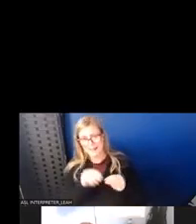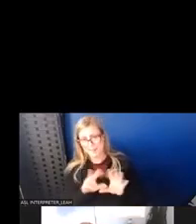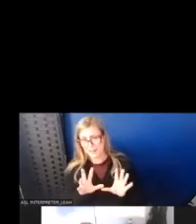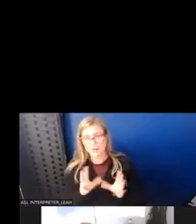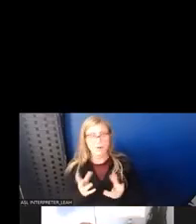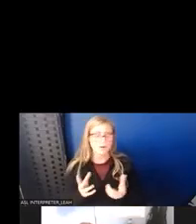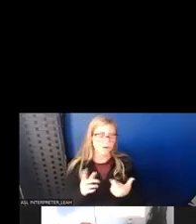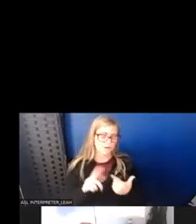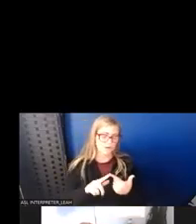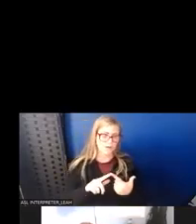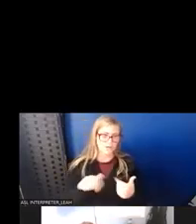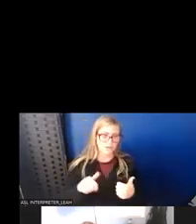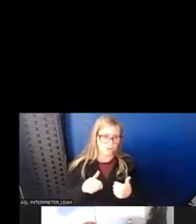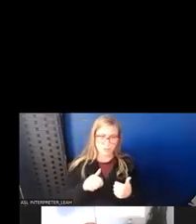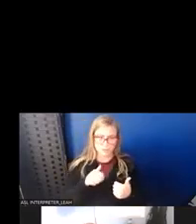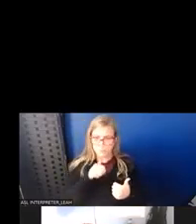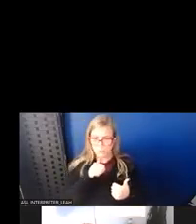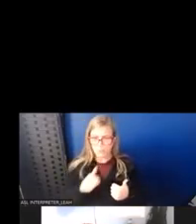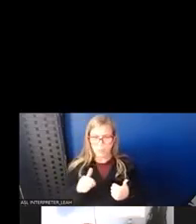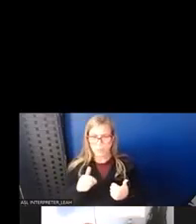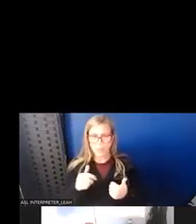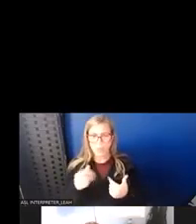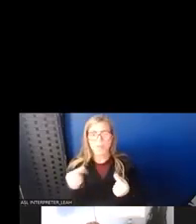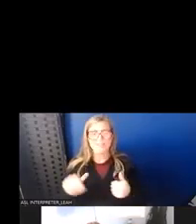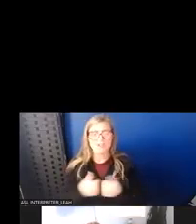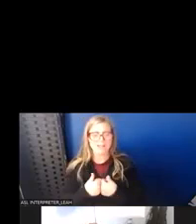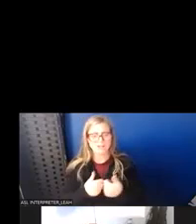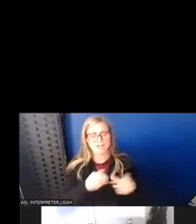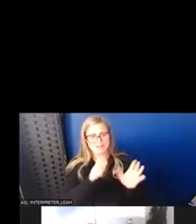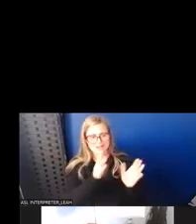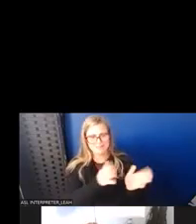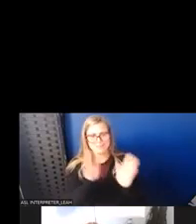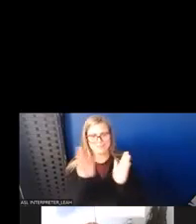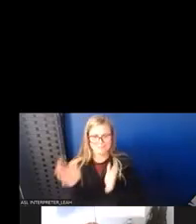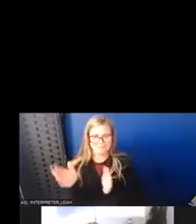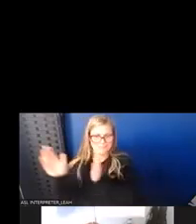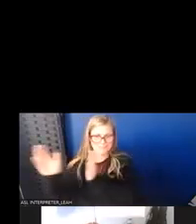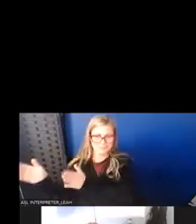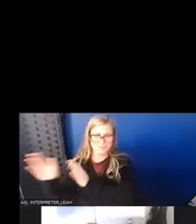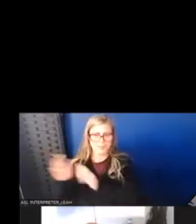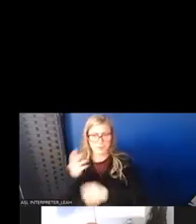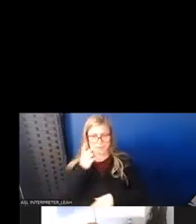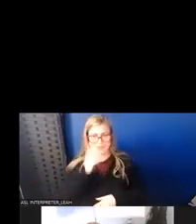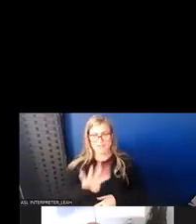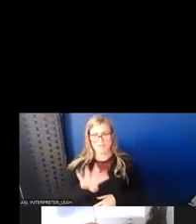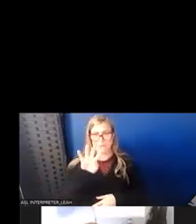missing and what is going well? This is a great way to kind of highlight some of the, celebrate